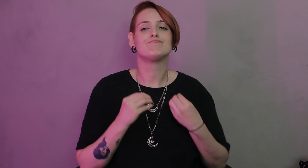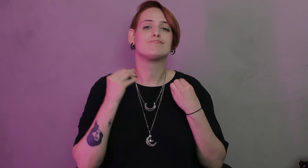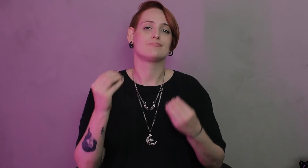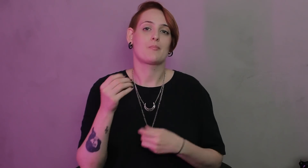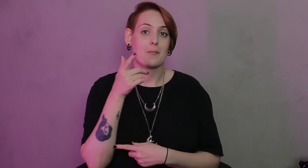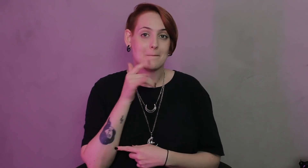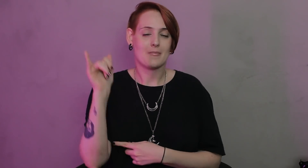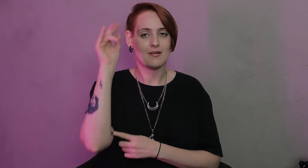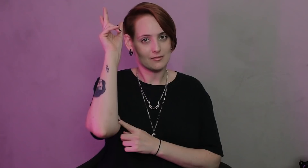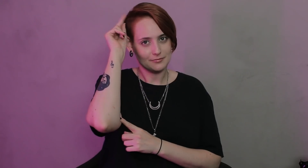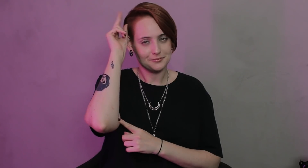and gave the diary to Otto Frank.